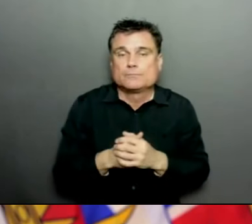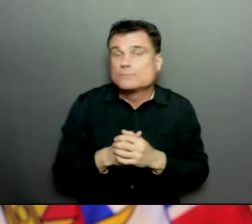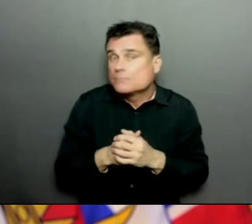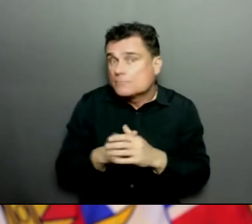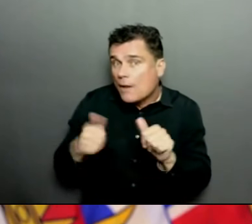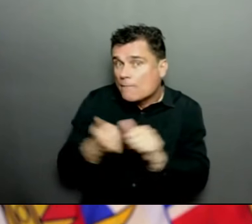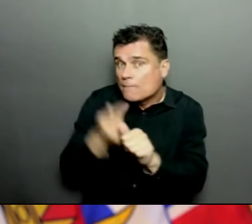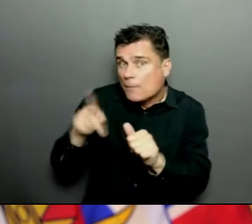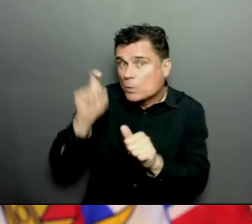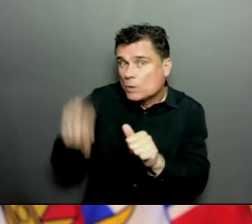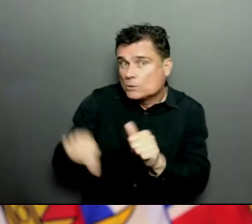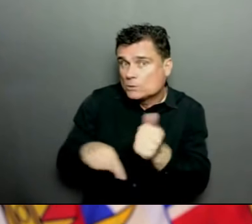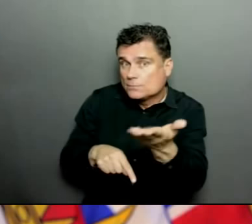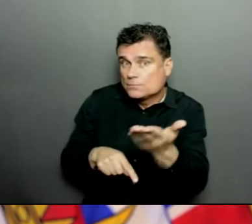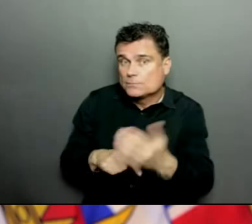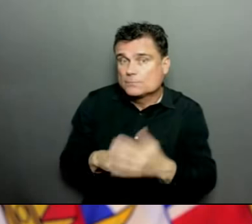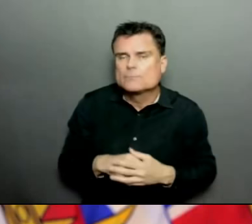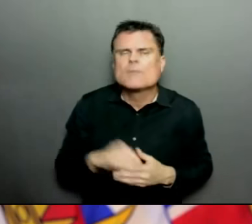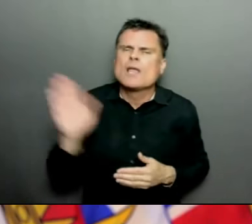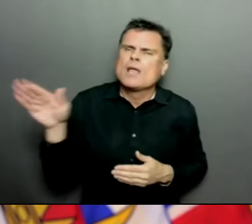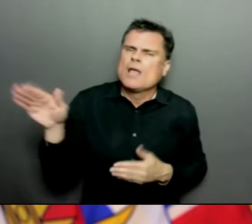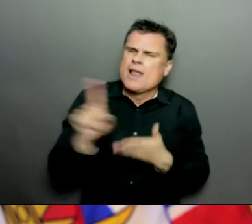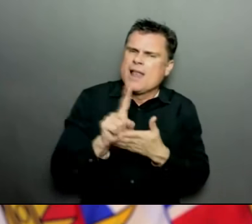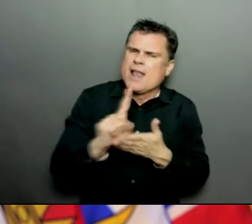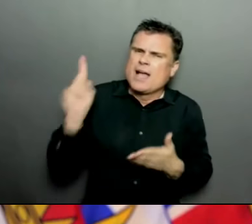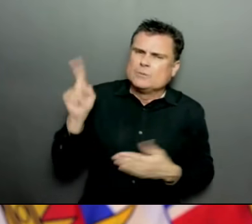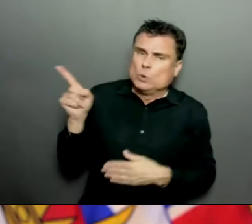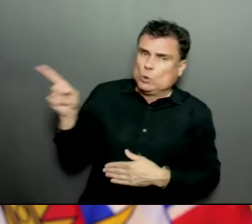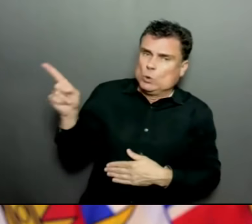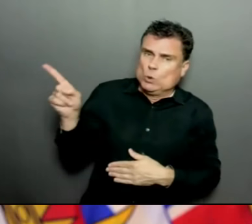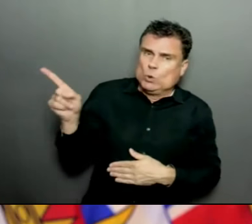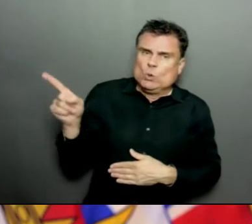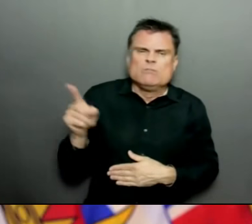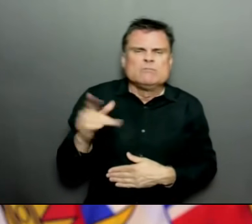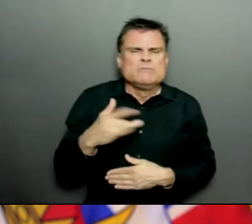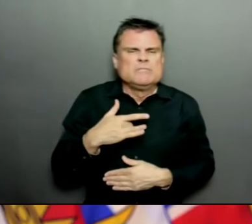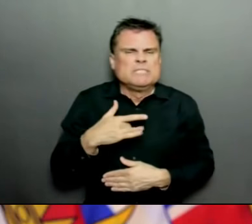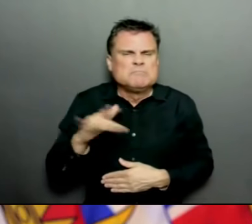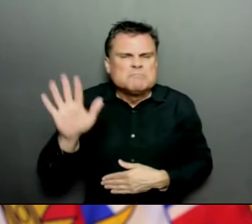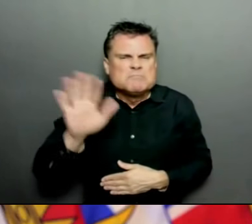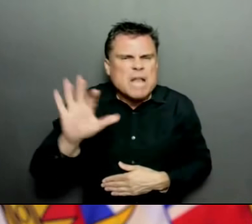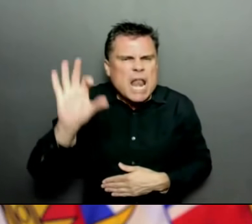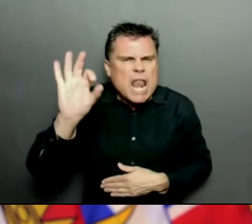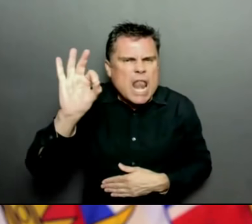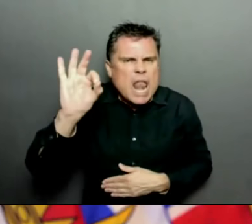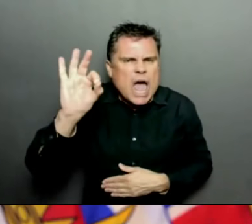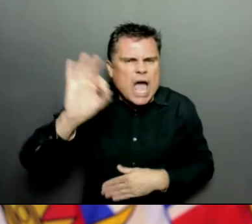last week you mentioned there would be nine sites starting this week outside of the lower mainland,